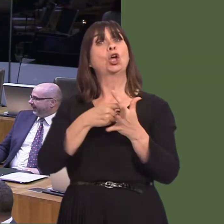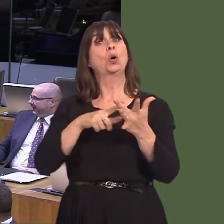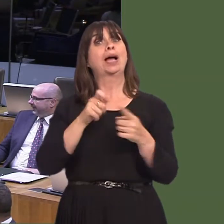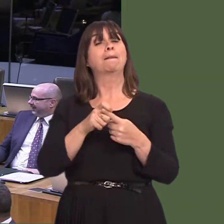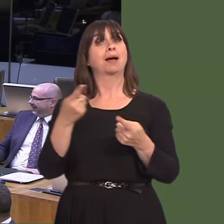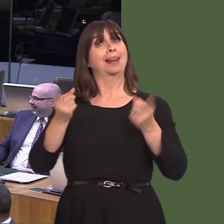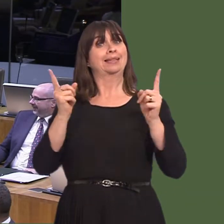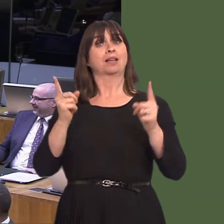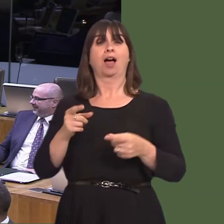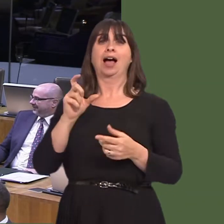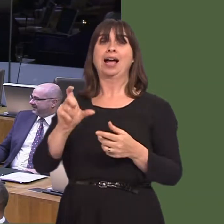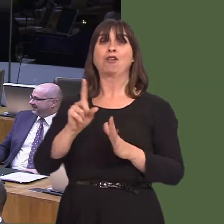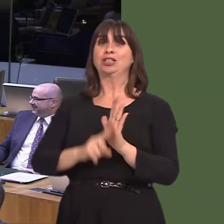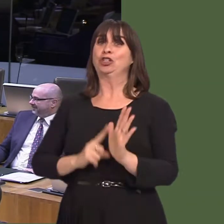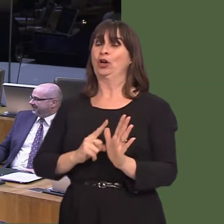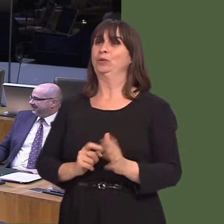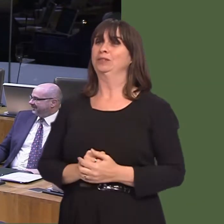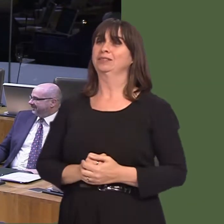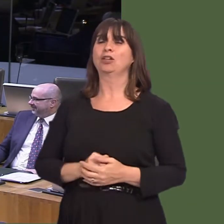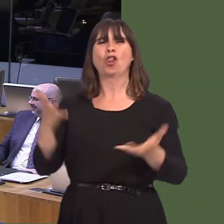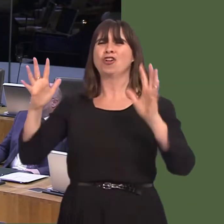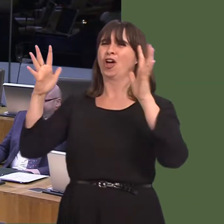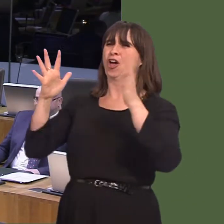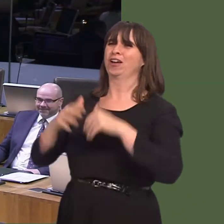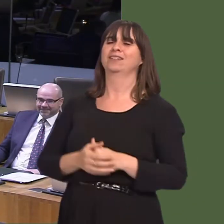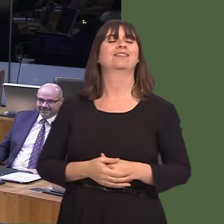Caroline Jones AM: Diolch, Llywydd.